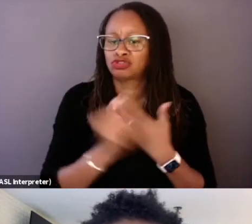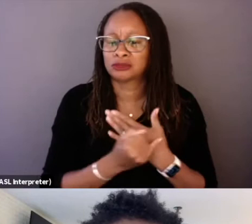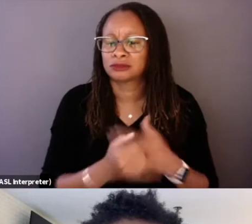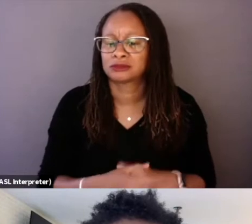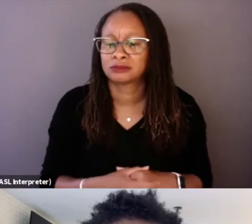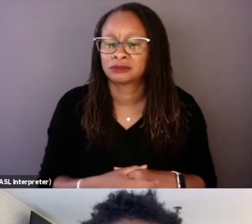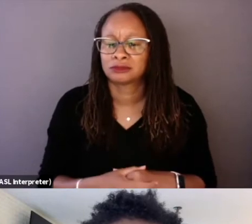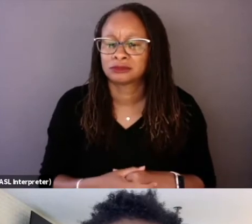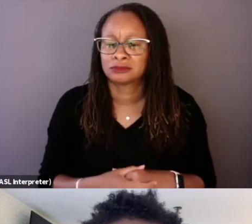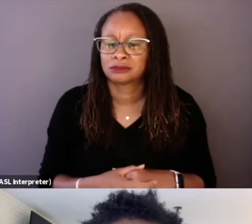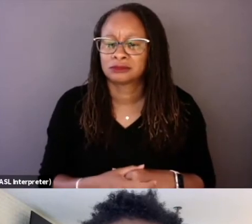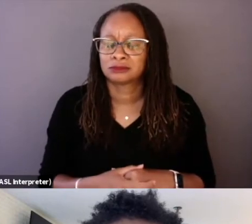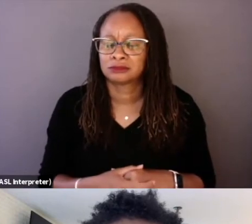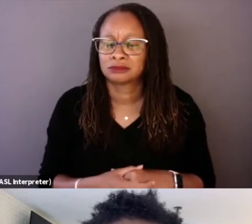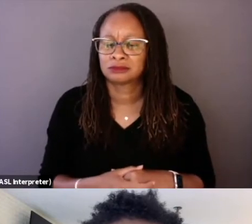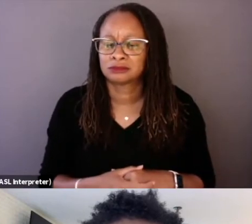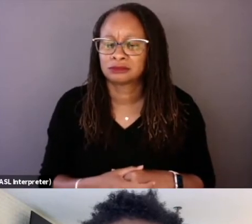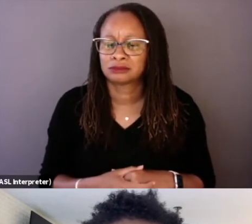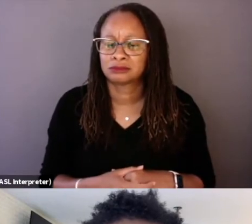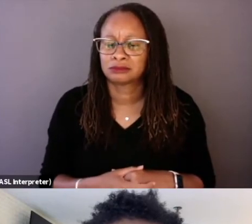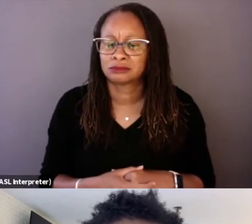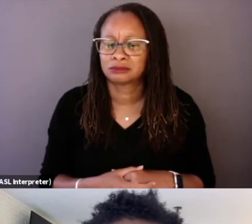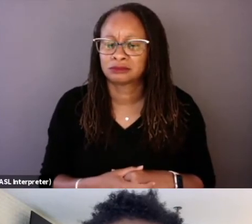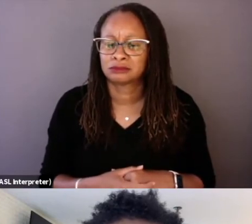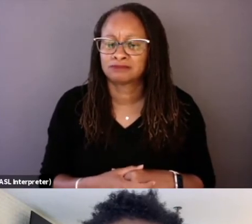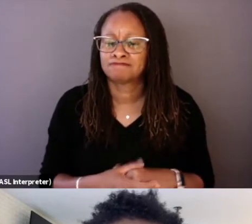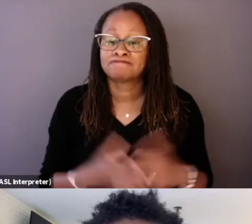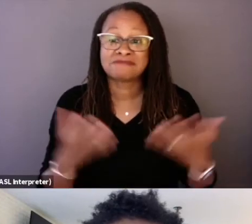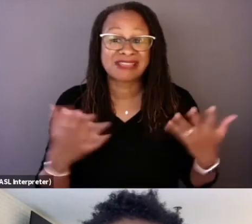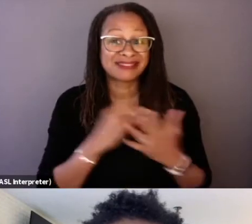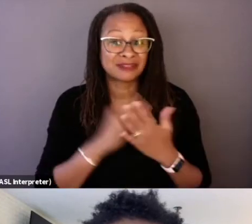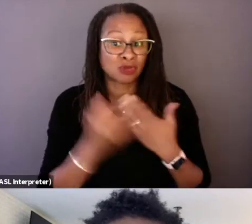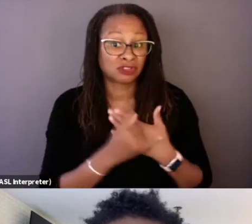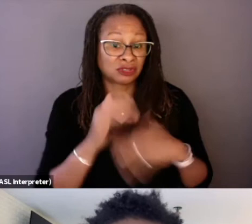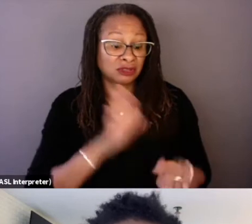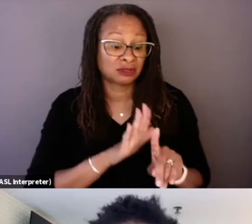That's right. So, this was a project that I think had started